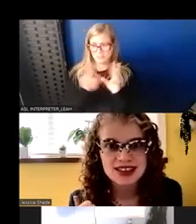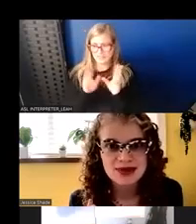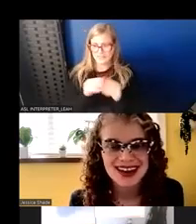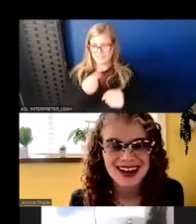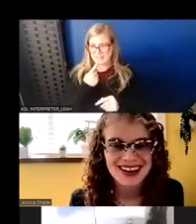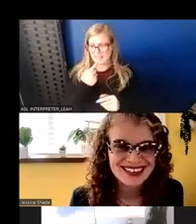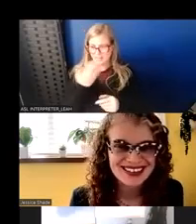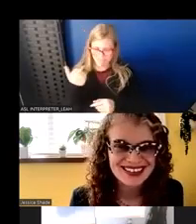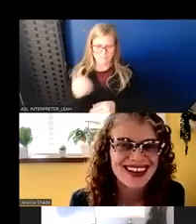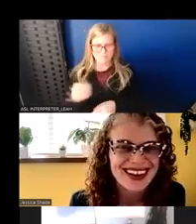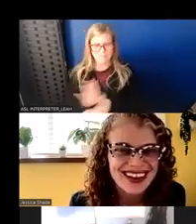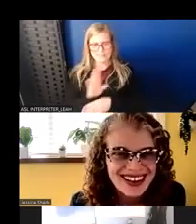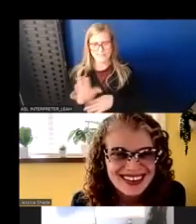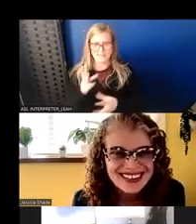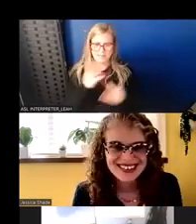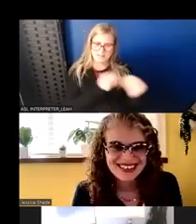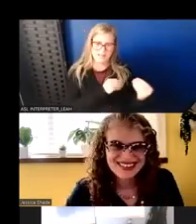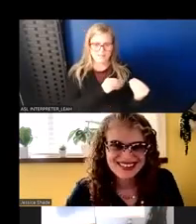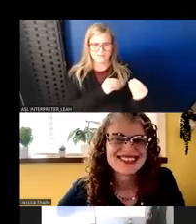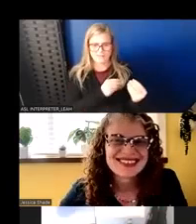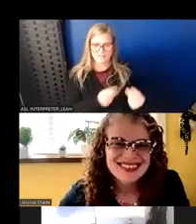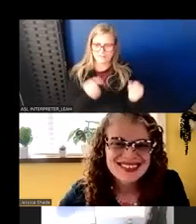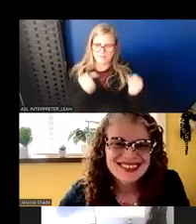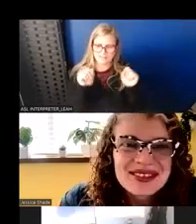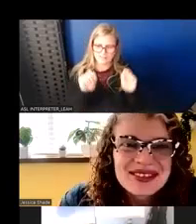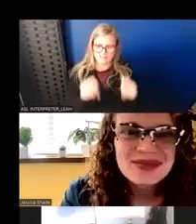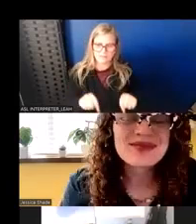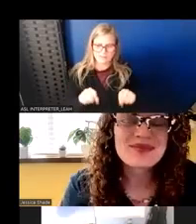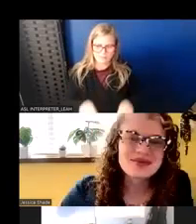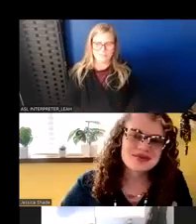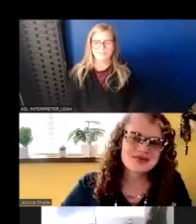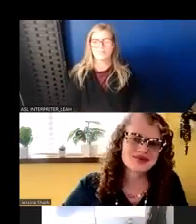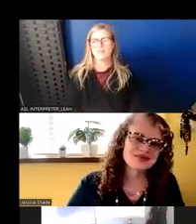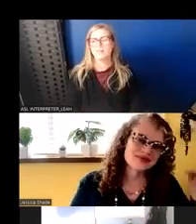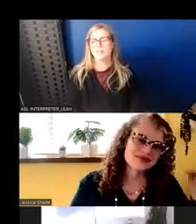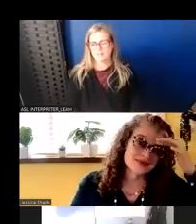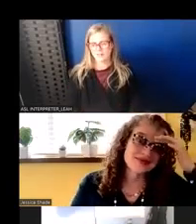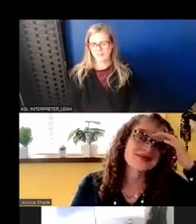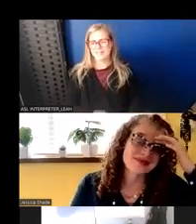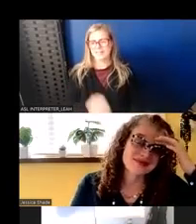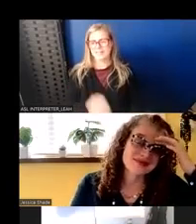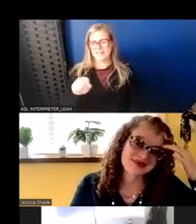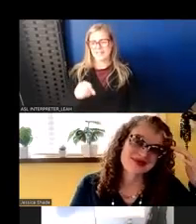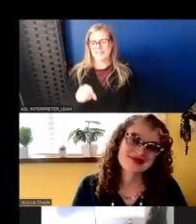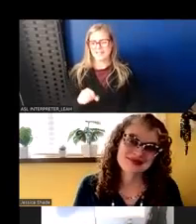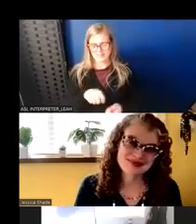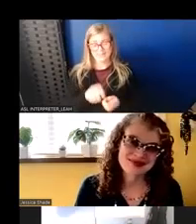as we can. So especially online, people need more time.